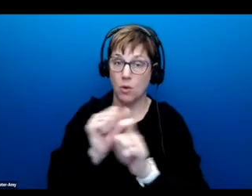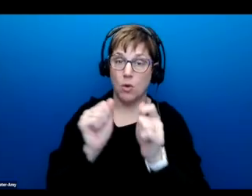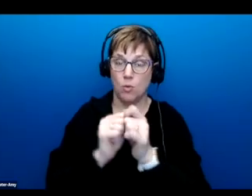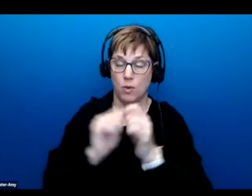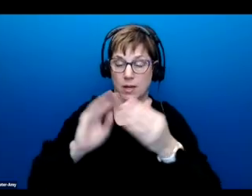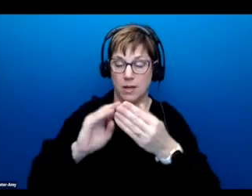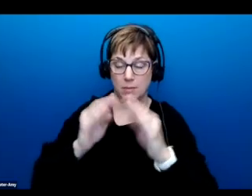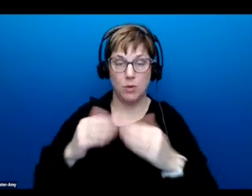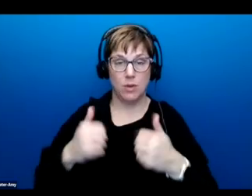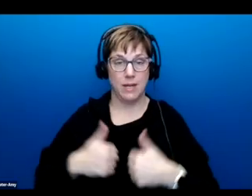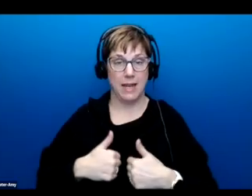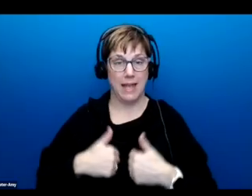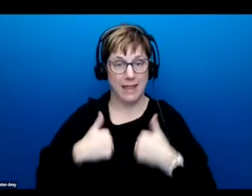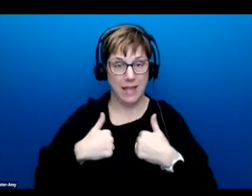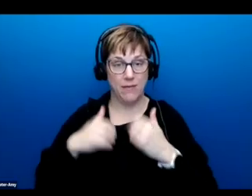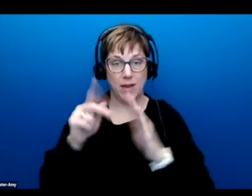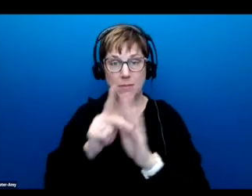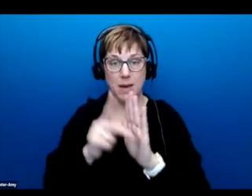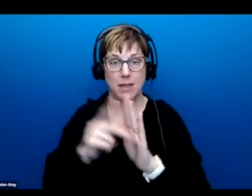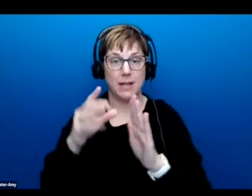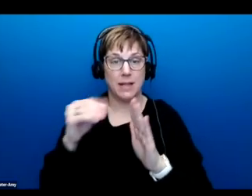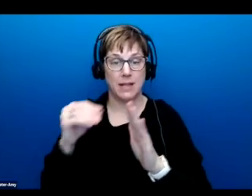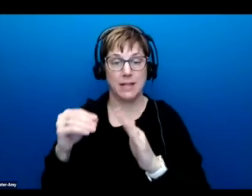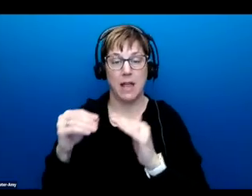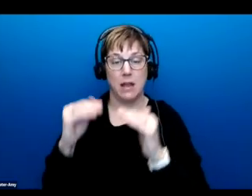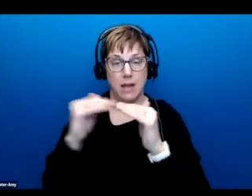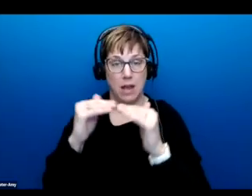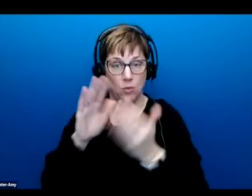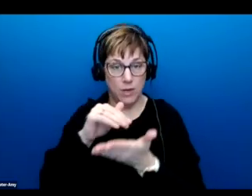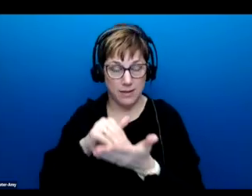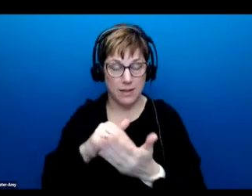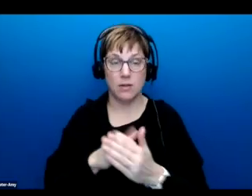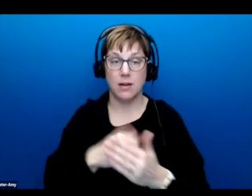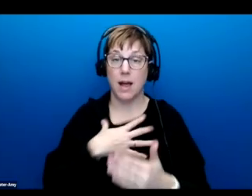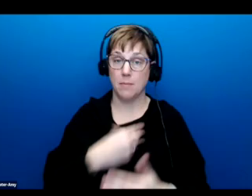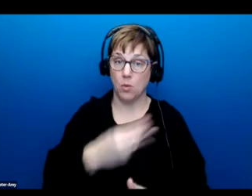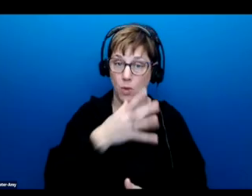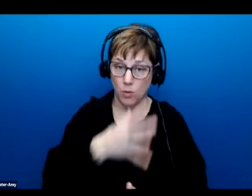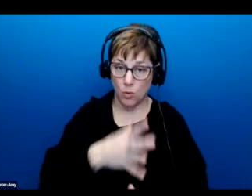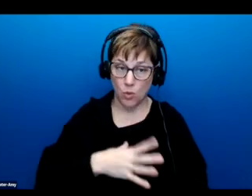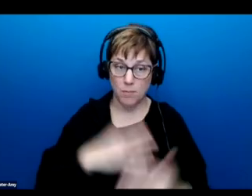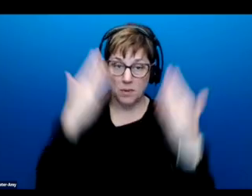Living Policy and Equity Centers. I am a white woman with shoulder length brown hair,